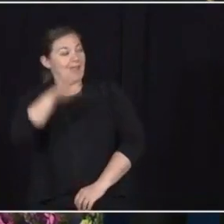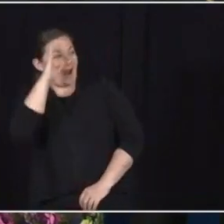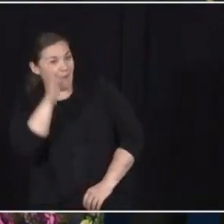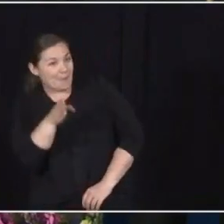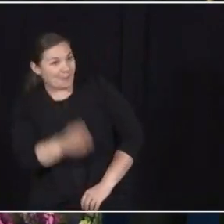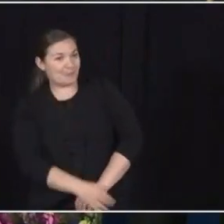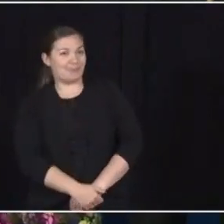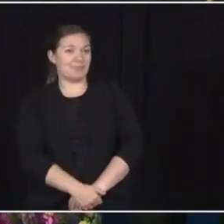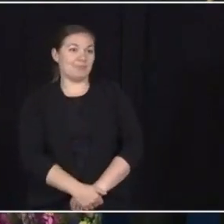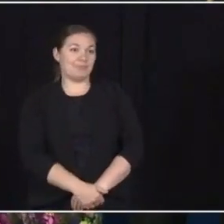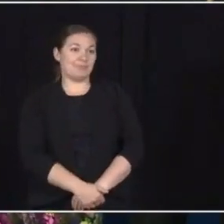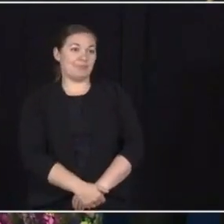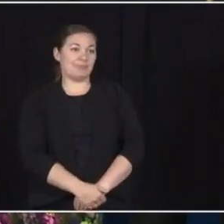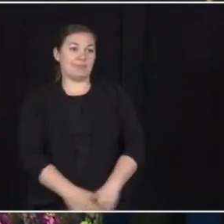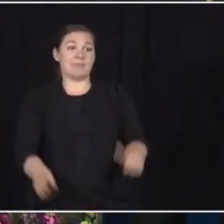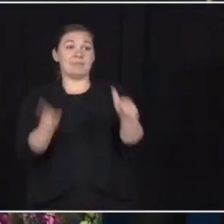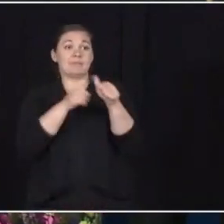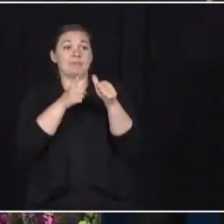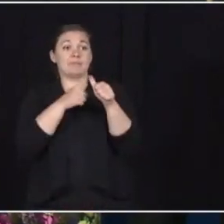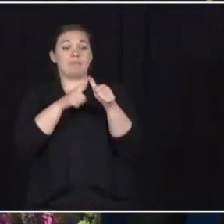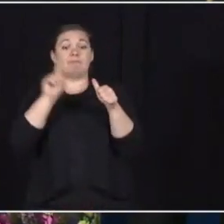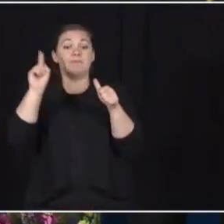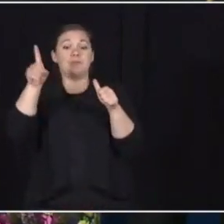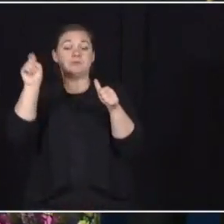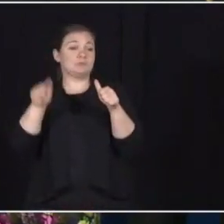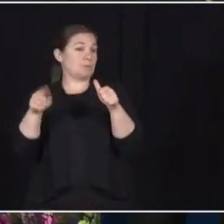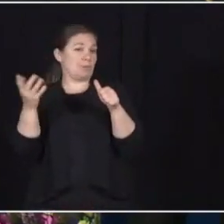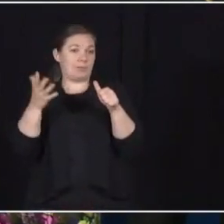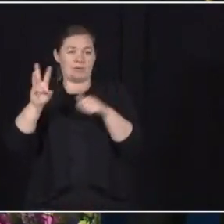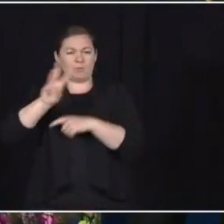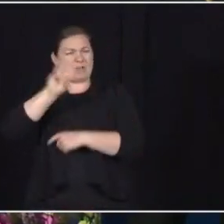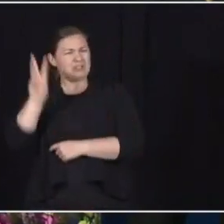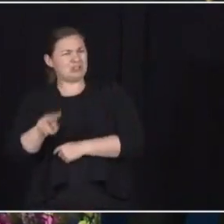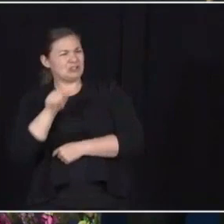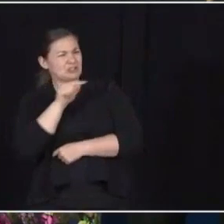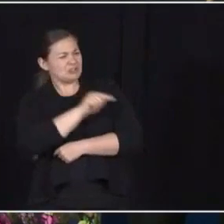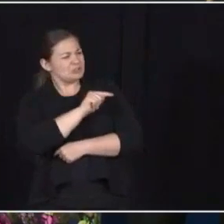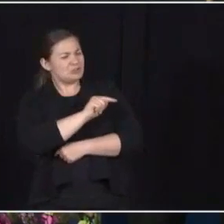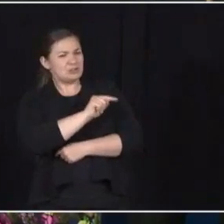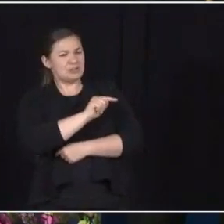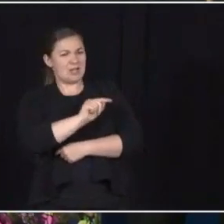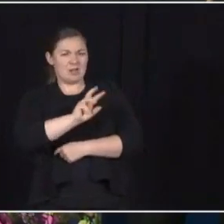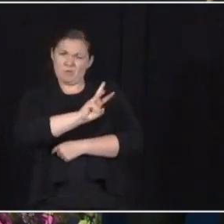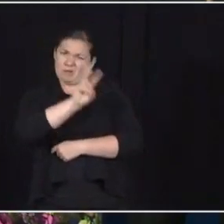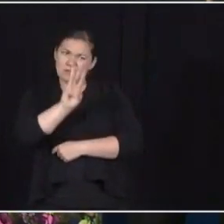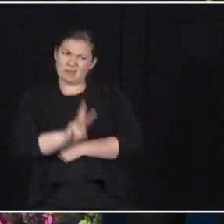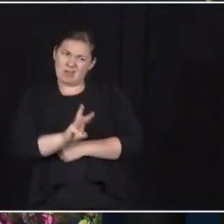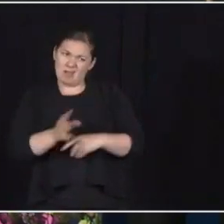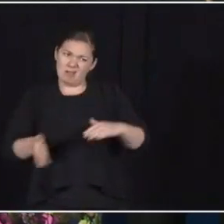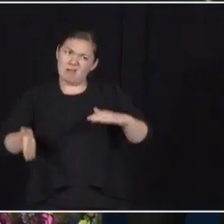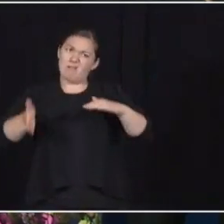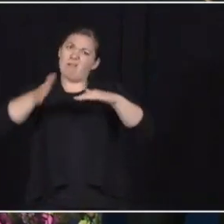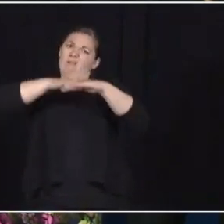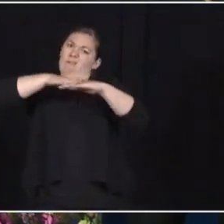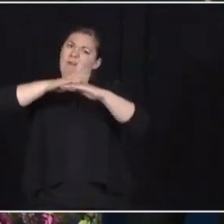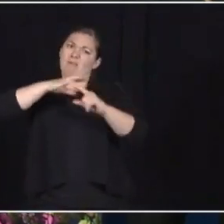When you're looking at the triple threat of what COVID-19 has become. Next question. Question comes from Lisa from CBC. Please go ahead.